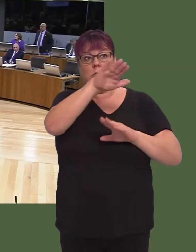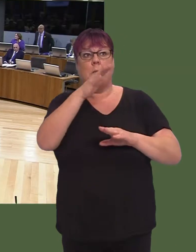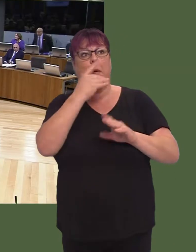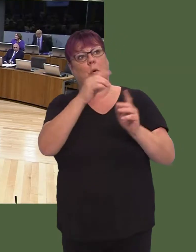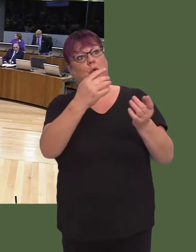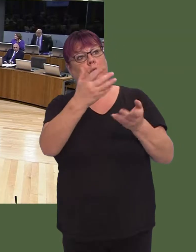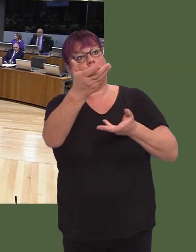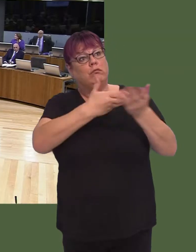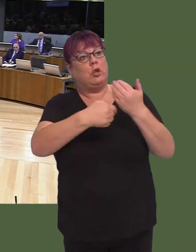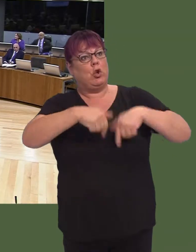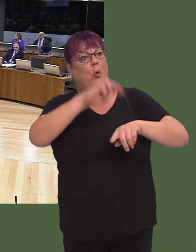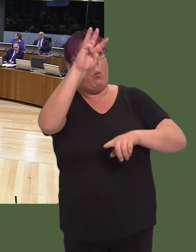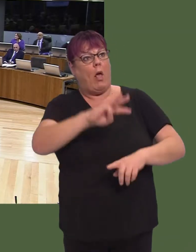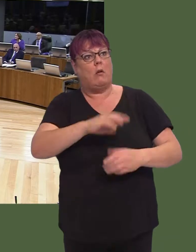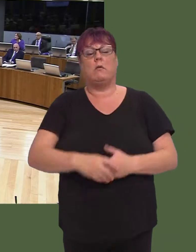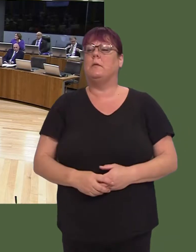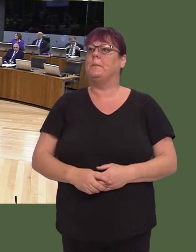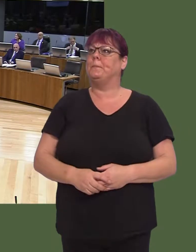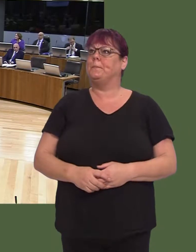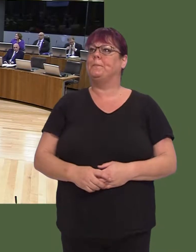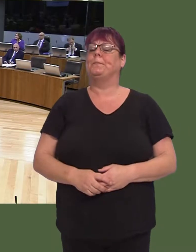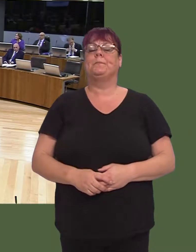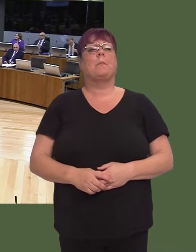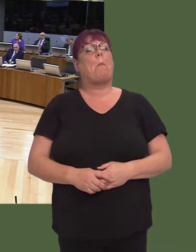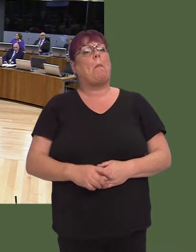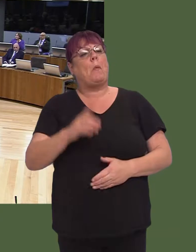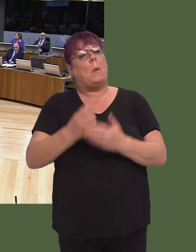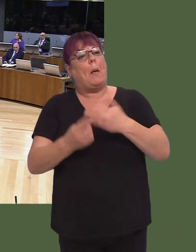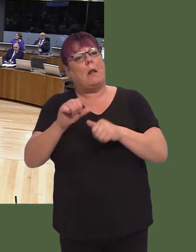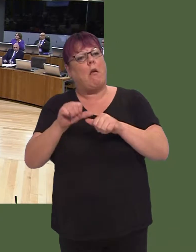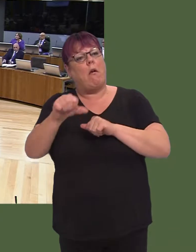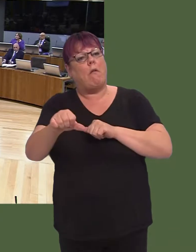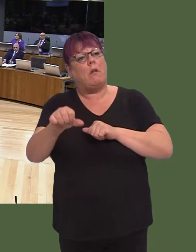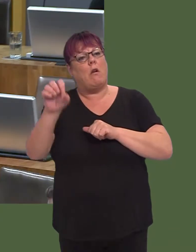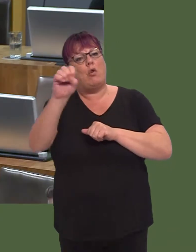Carwyn Jones AM: Well, I remain to be convinced of what trade opportunities exist post Brexit.